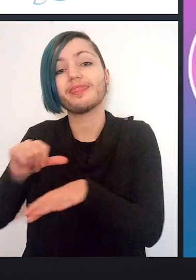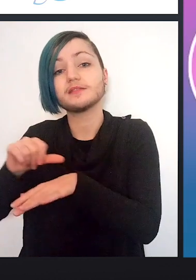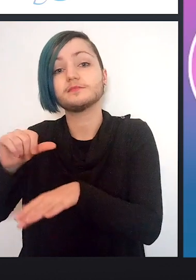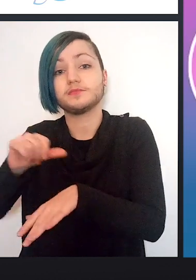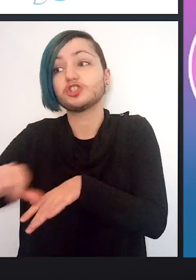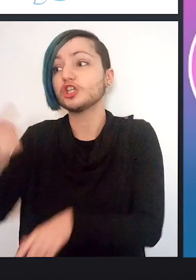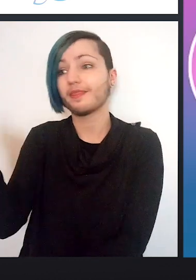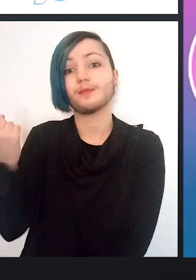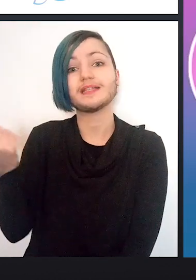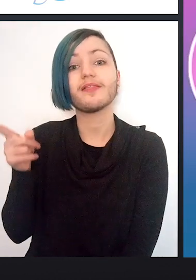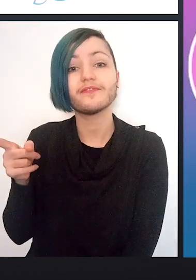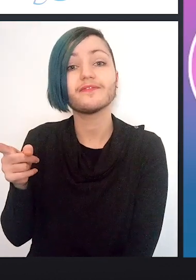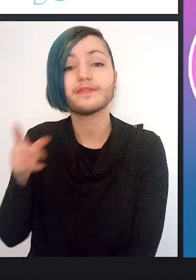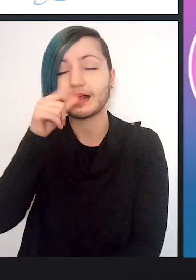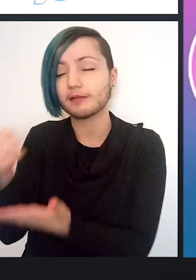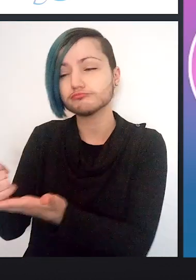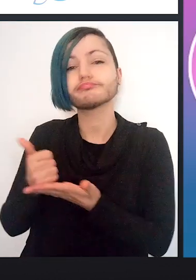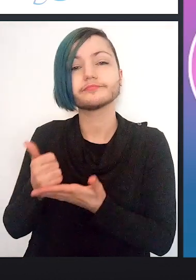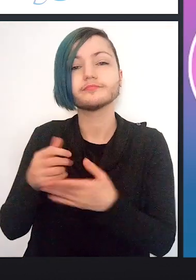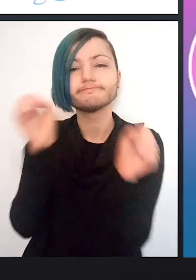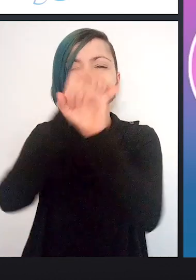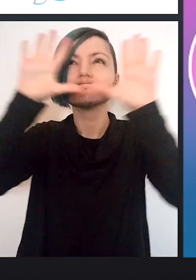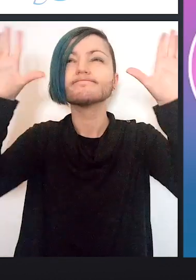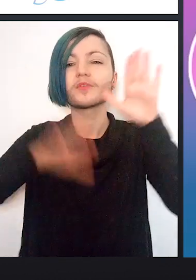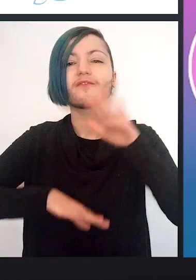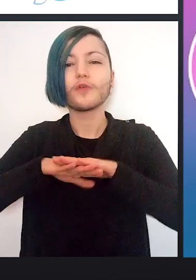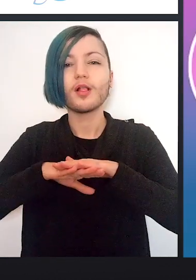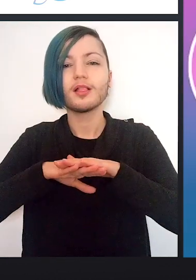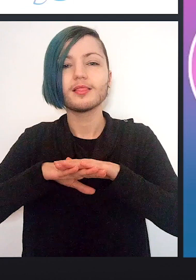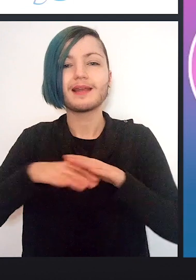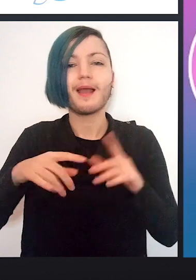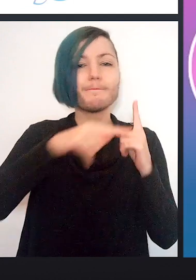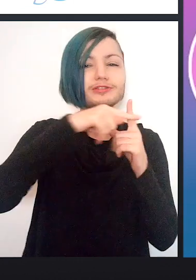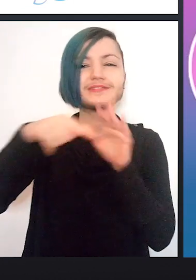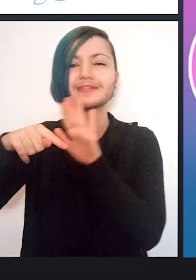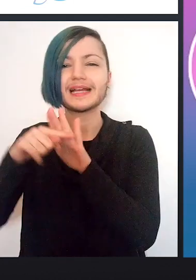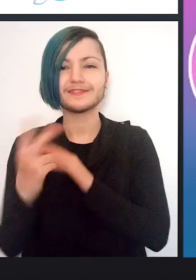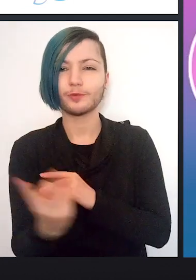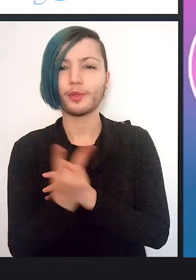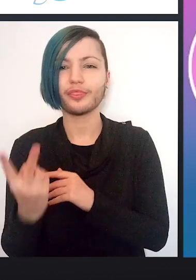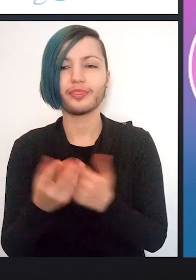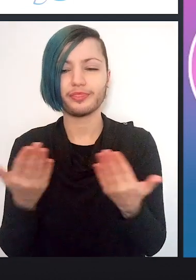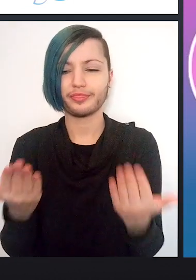who will be able to really help you understand the pluses and the minuses.